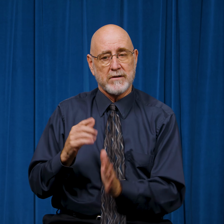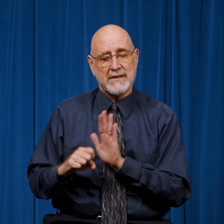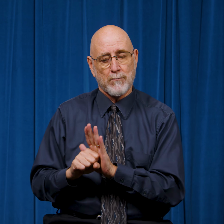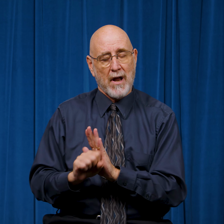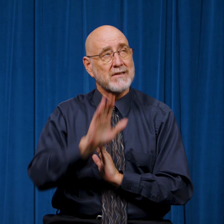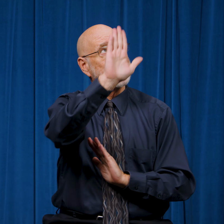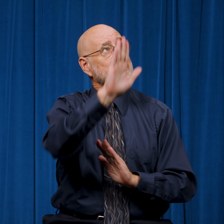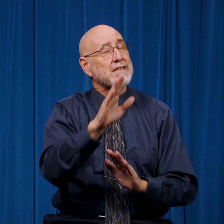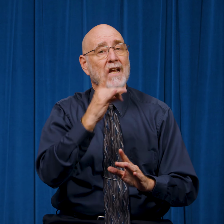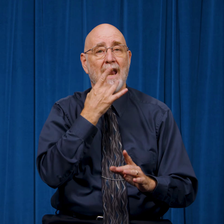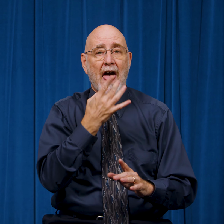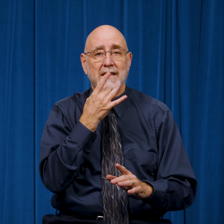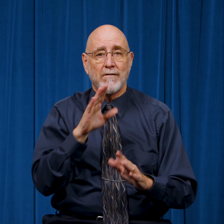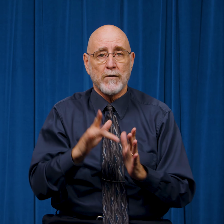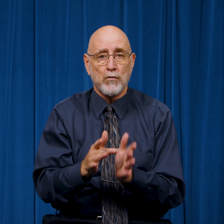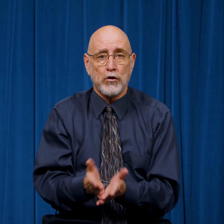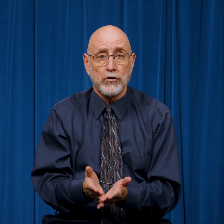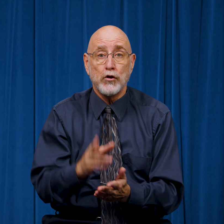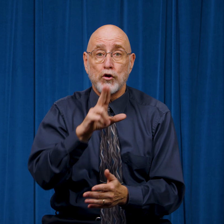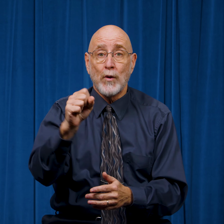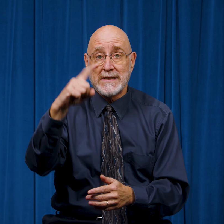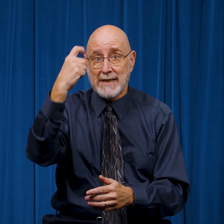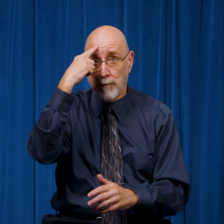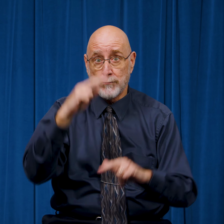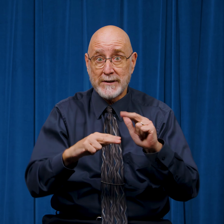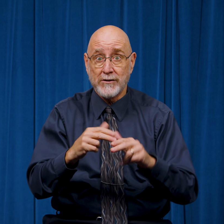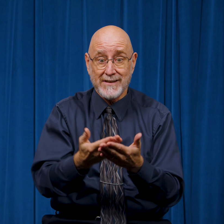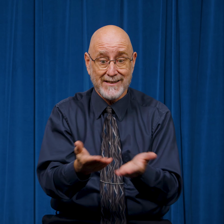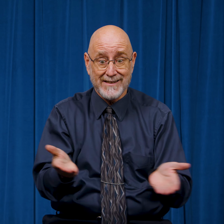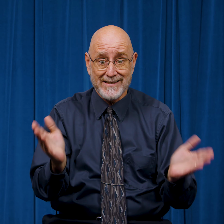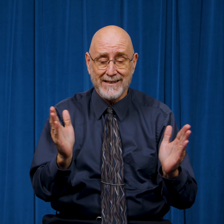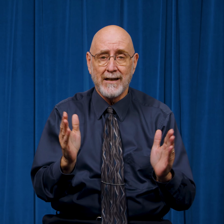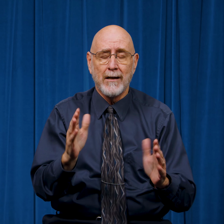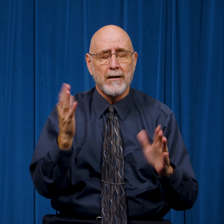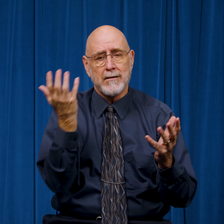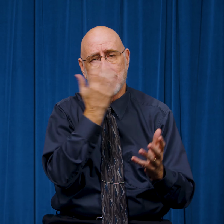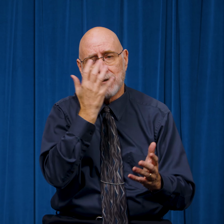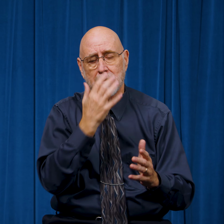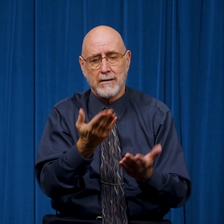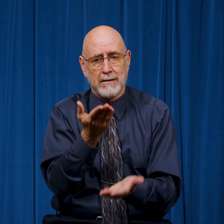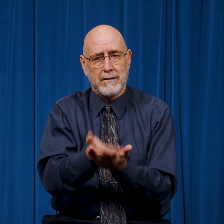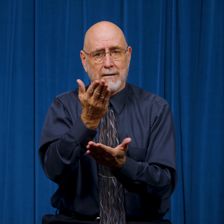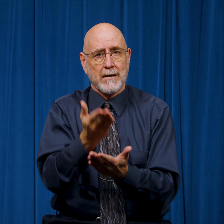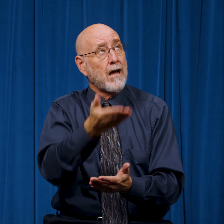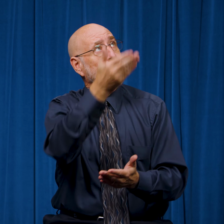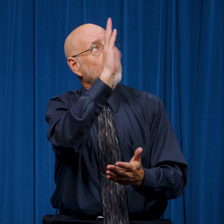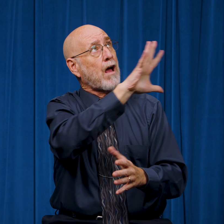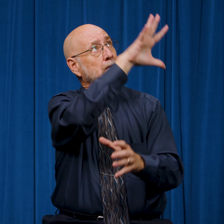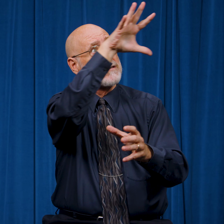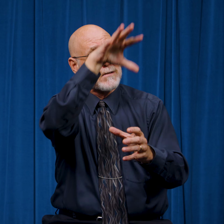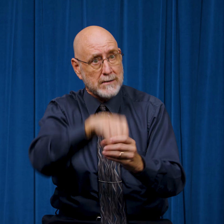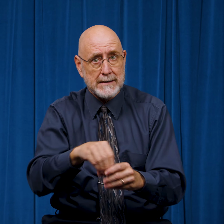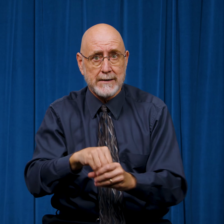The U.S. Capitol building provides to us amazing evidence for God's place in America.